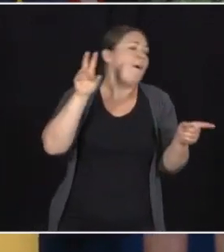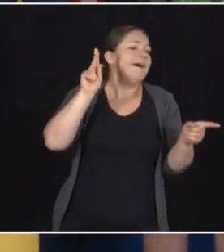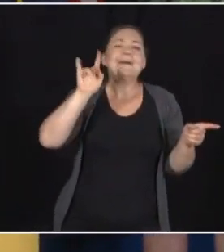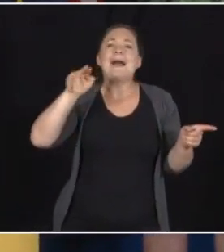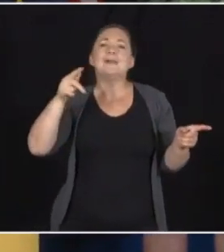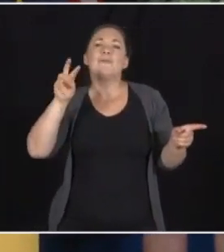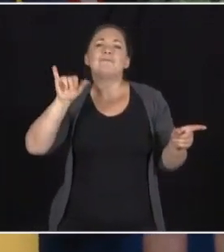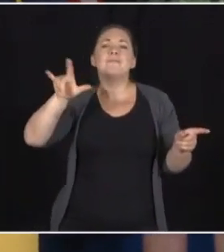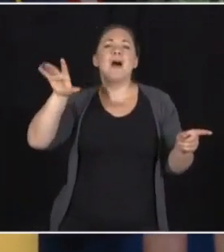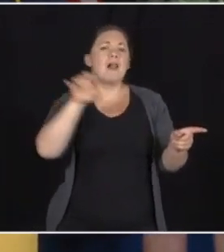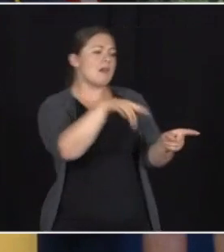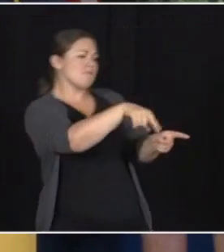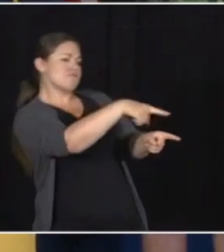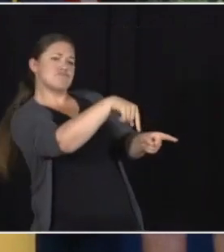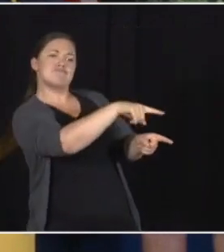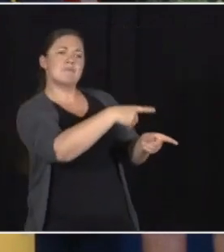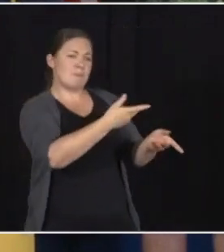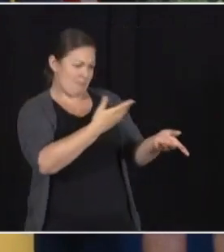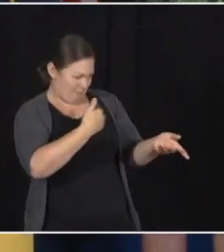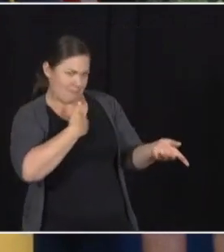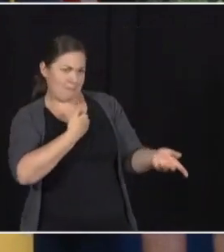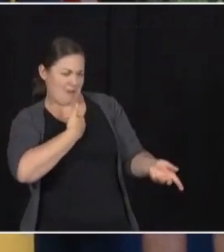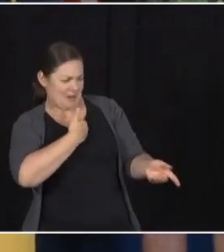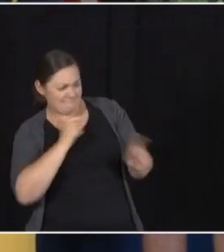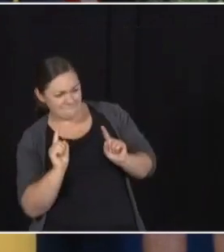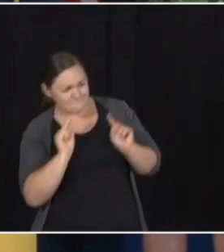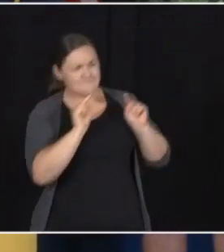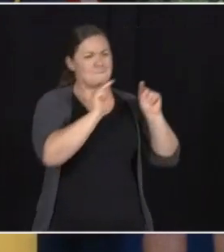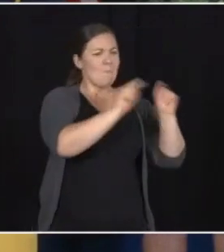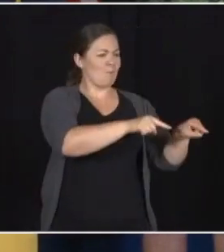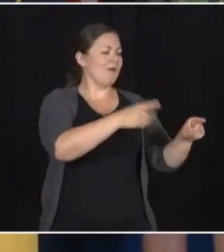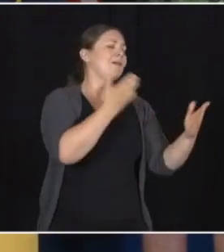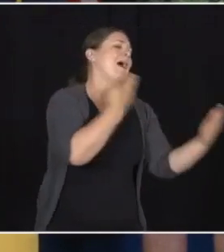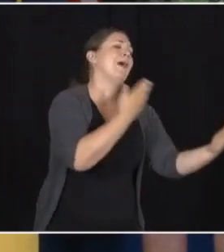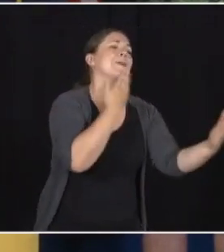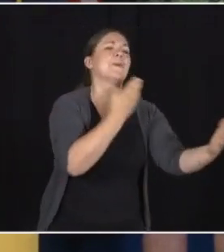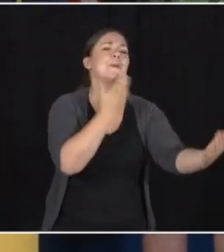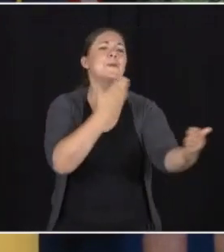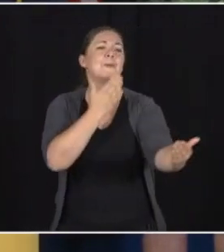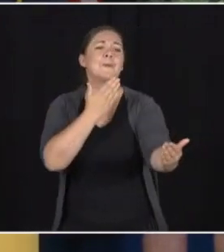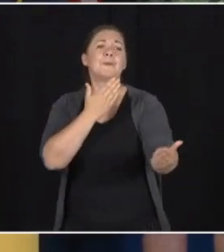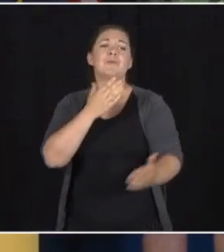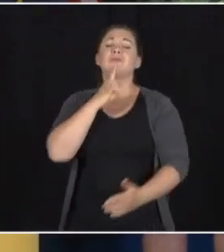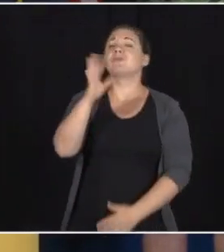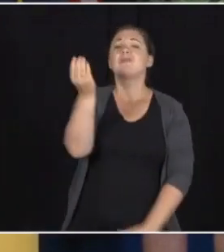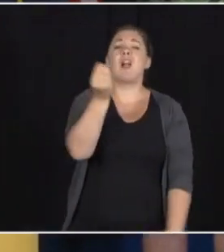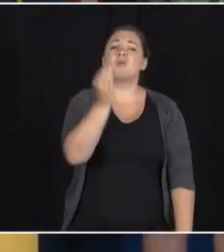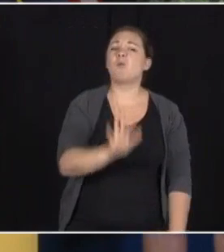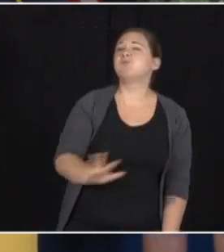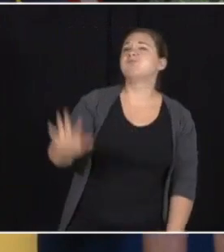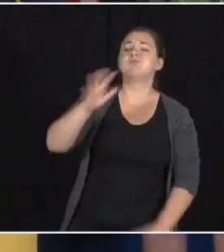I'm coming down to pay you folks a visit. I'm in desperate need of a haircut. So I'm going to be done there.